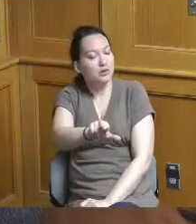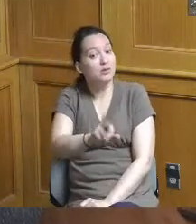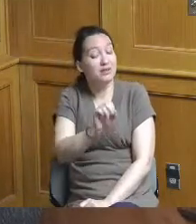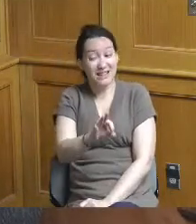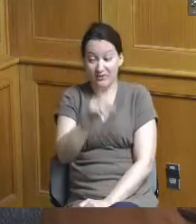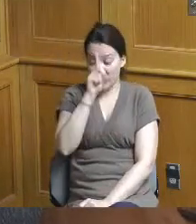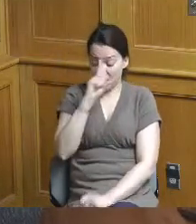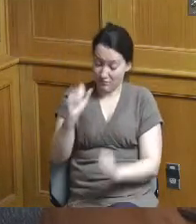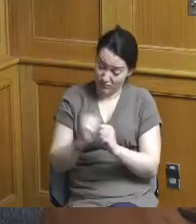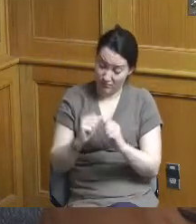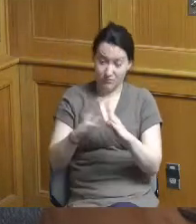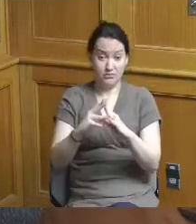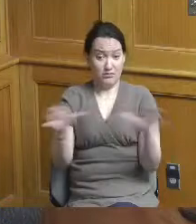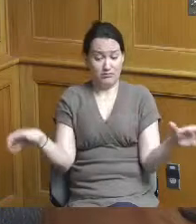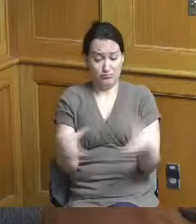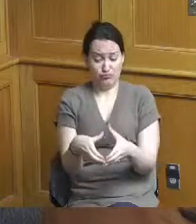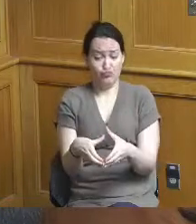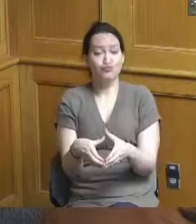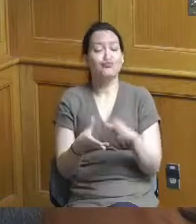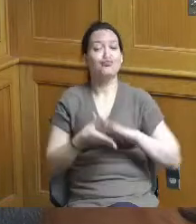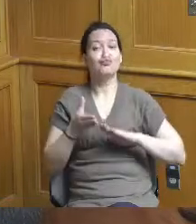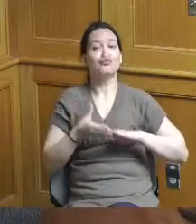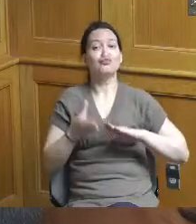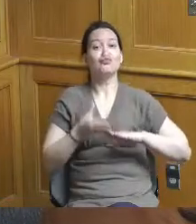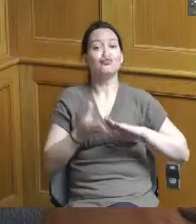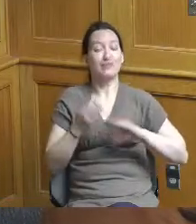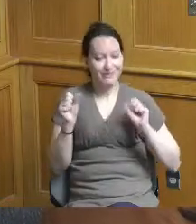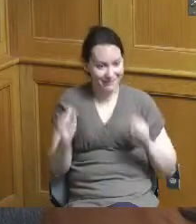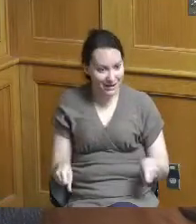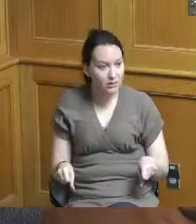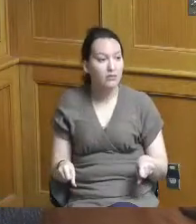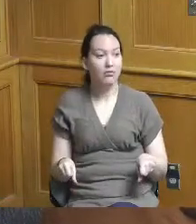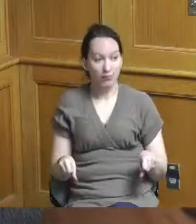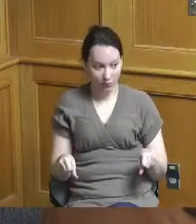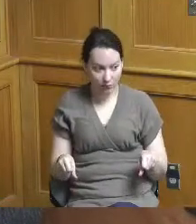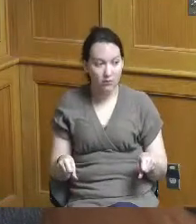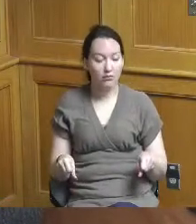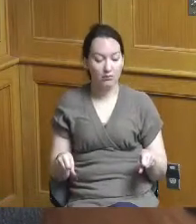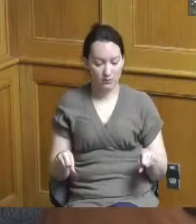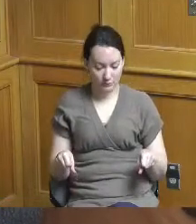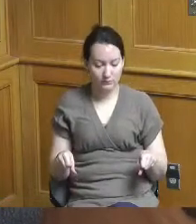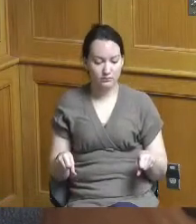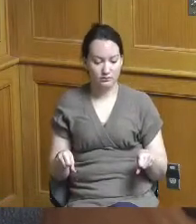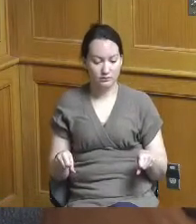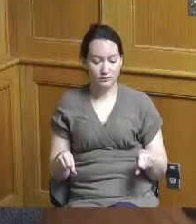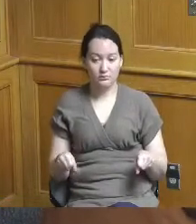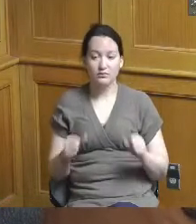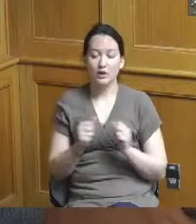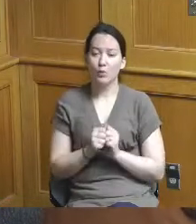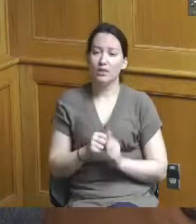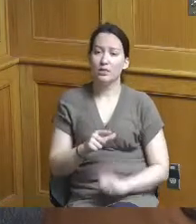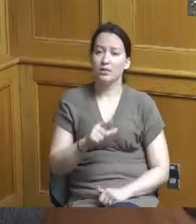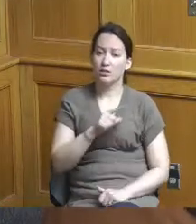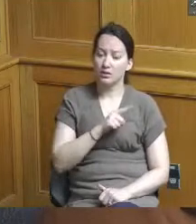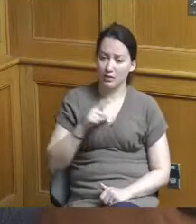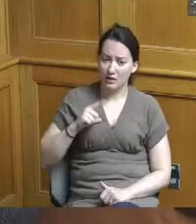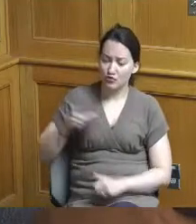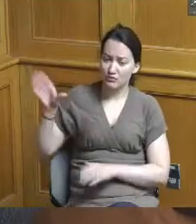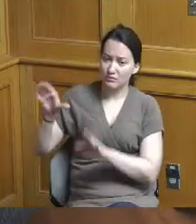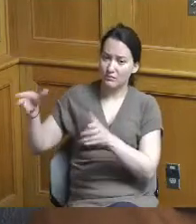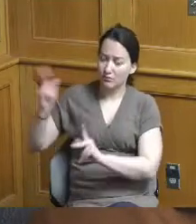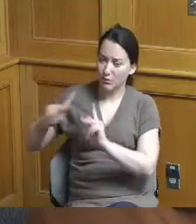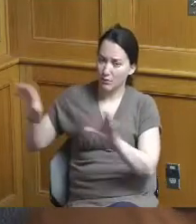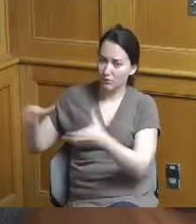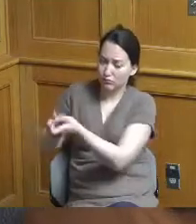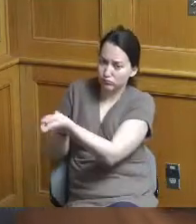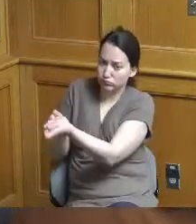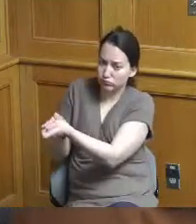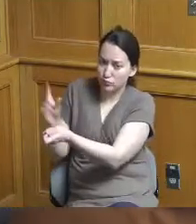the cancer caucus up and running along with our lobbyists in Washington or what have you we can